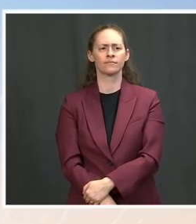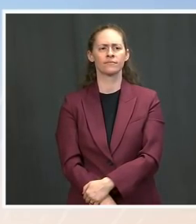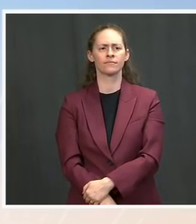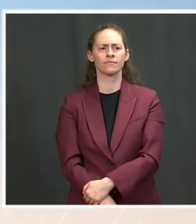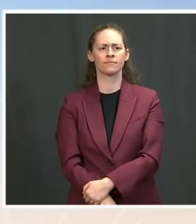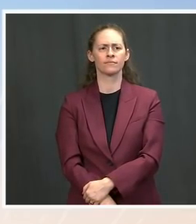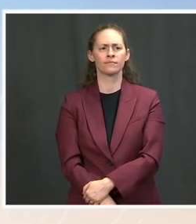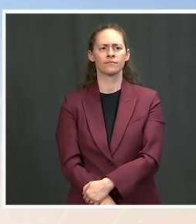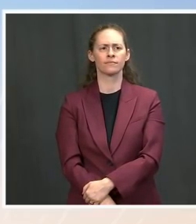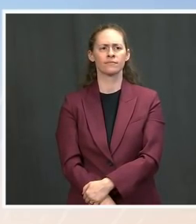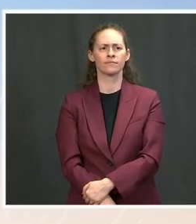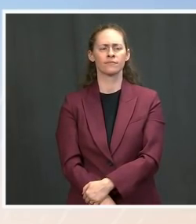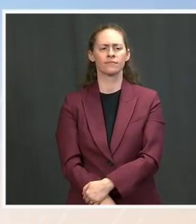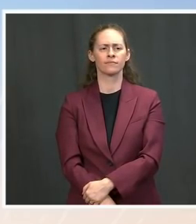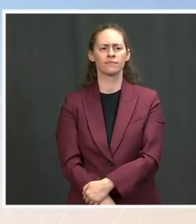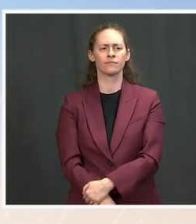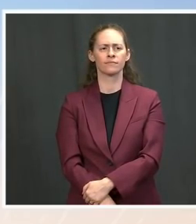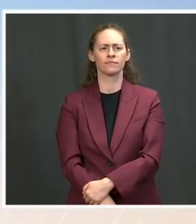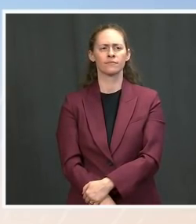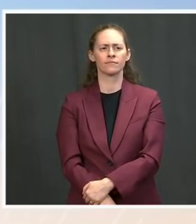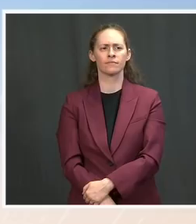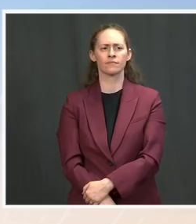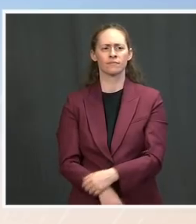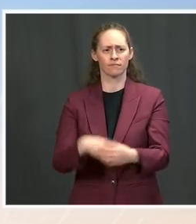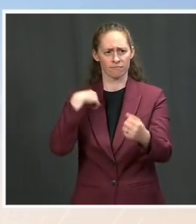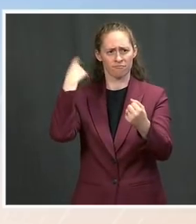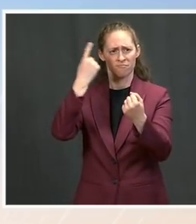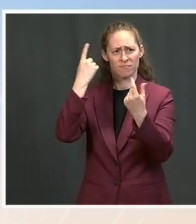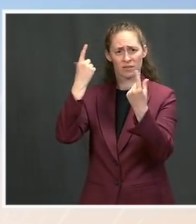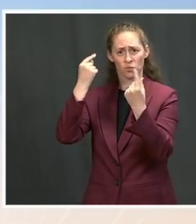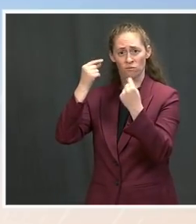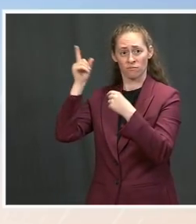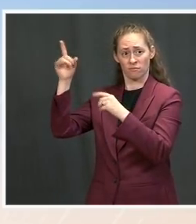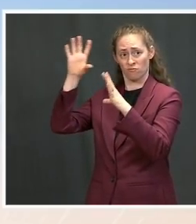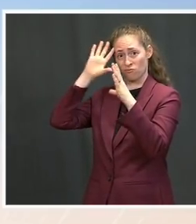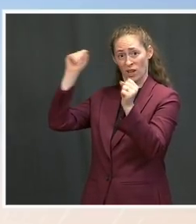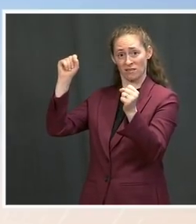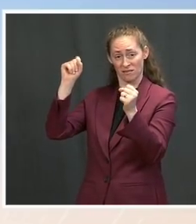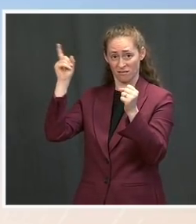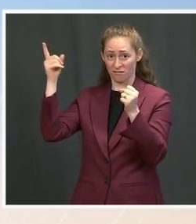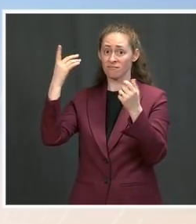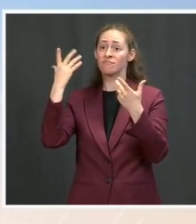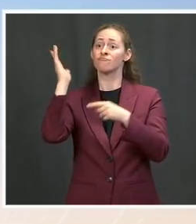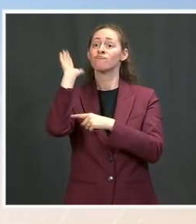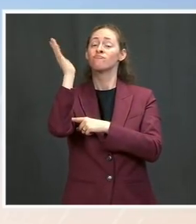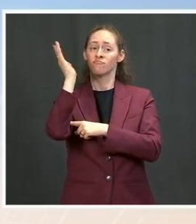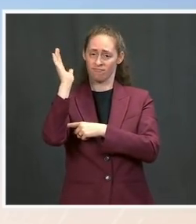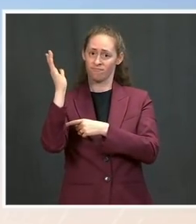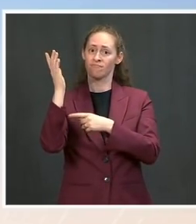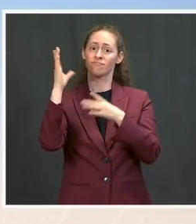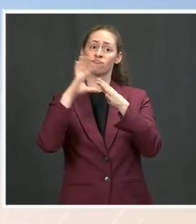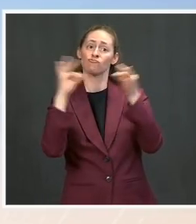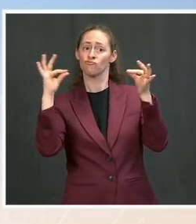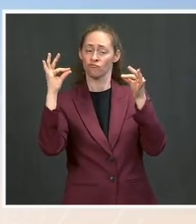The President's inclusion of transgender people in his speech to Congress is significant in and of itself, but what will the President "having their backs"